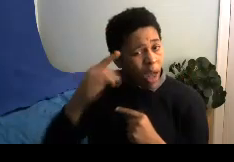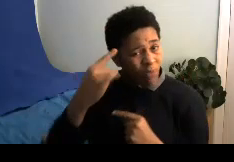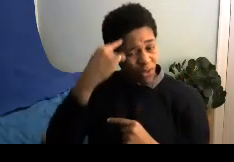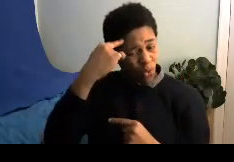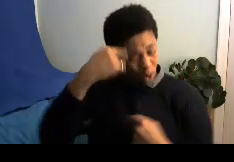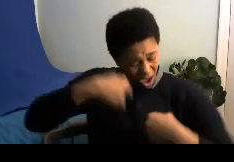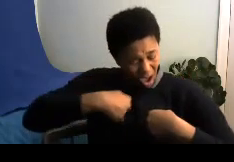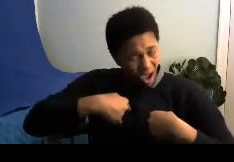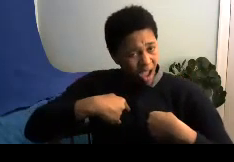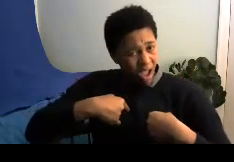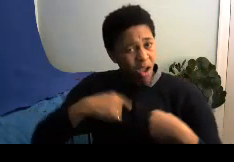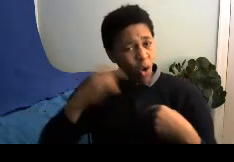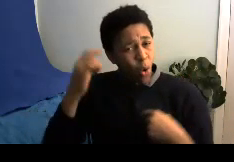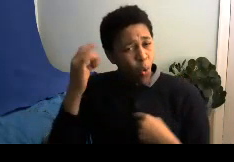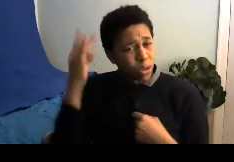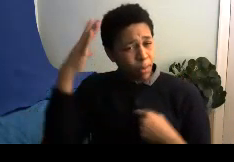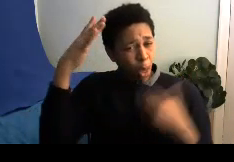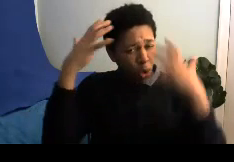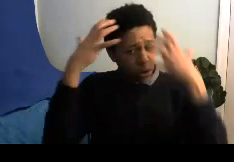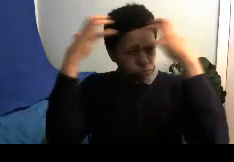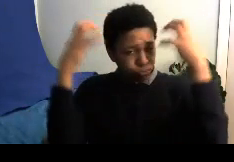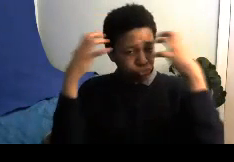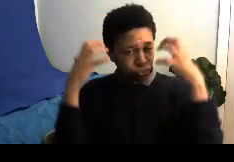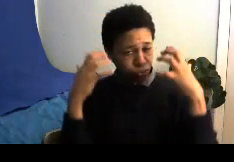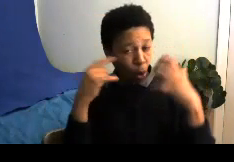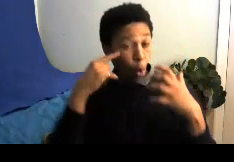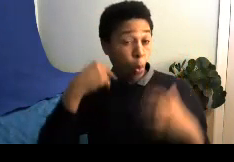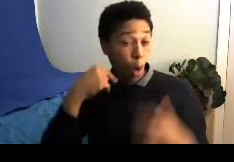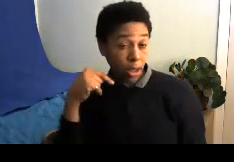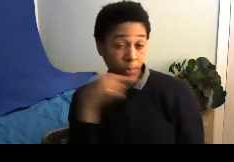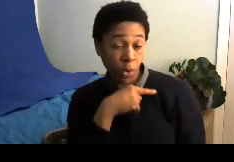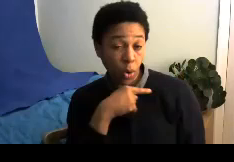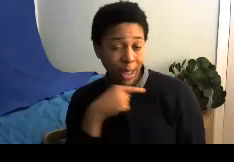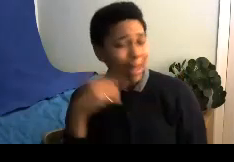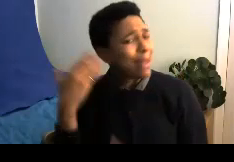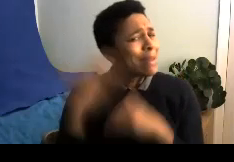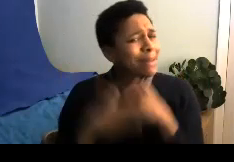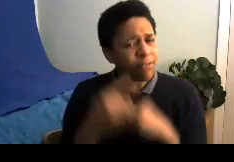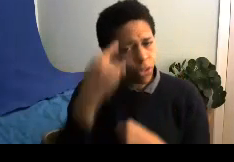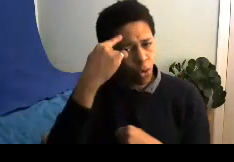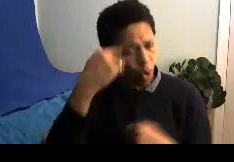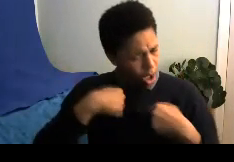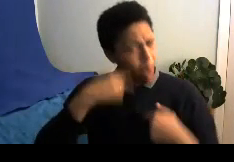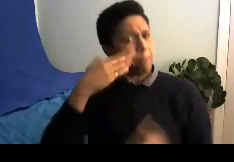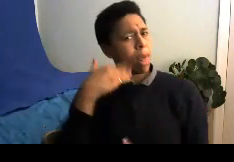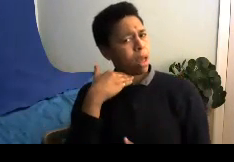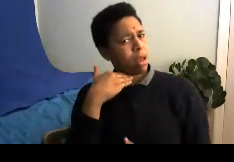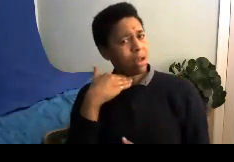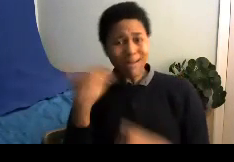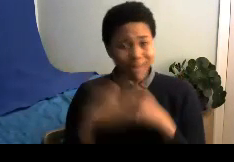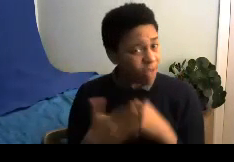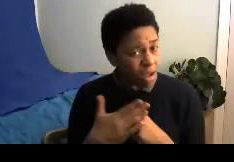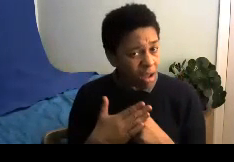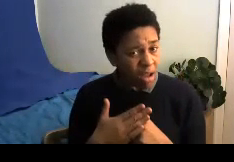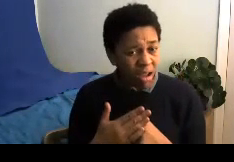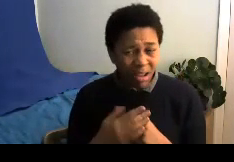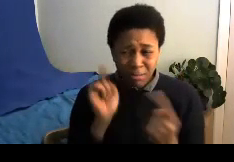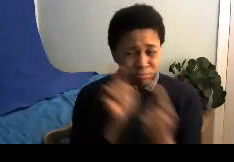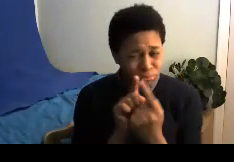He'd never thought of himself as a black boy, or compared himself to other black people. He'd known so few black people, and